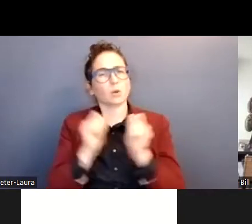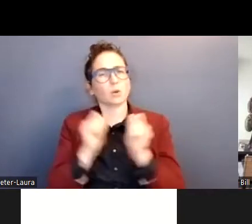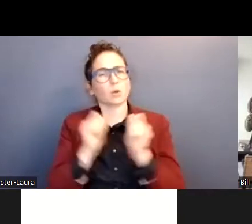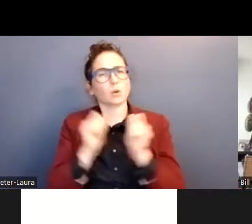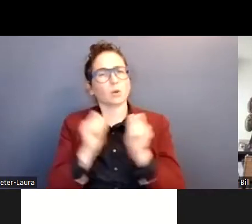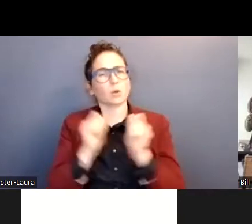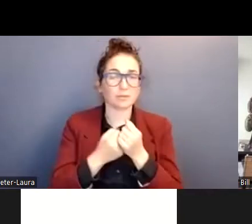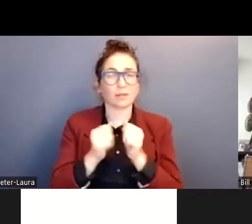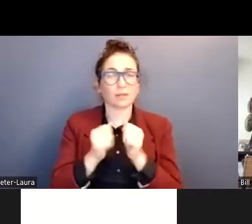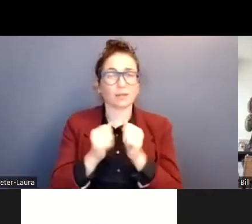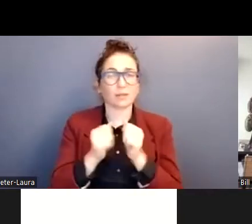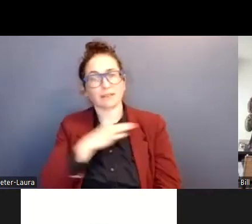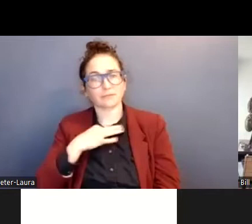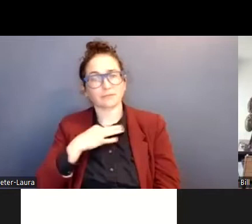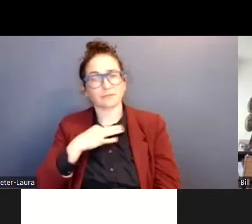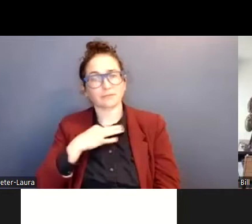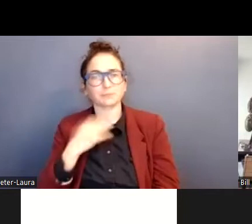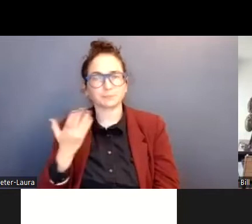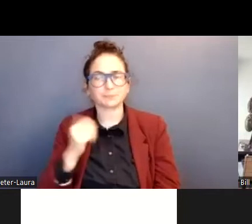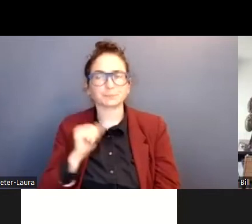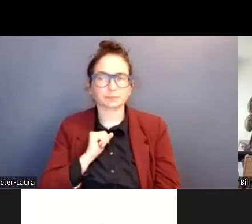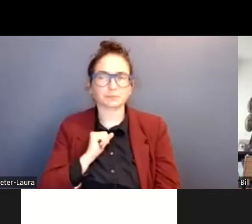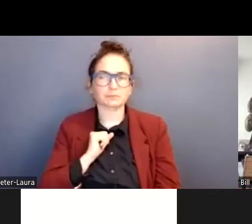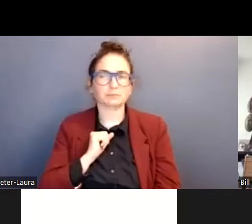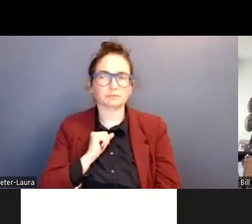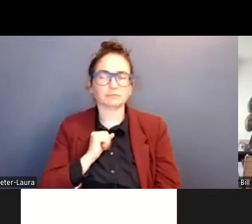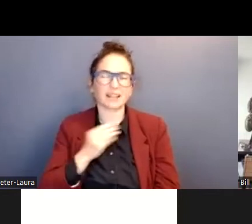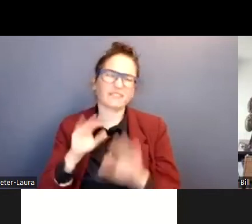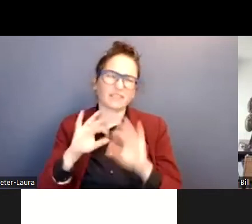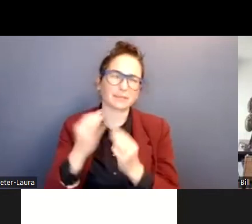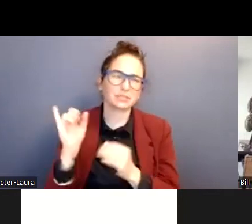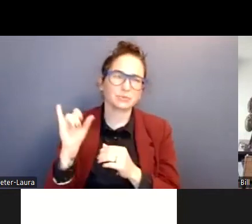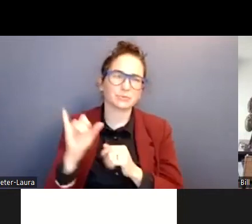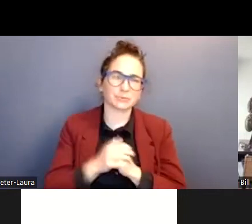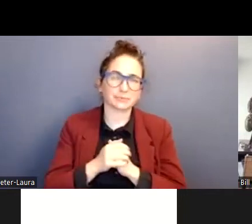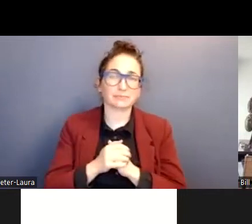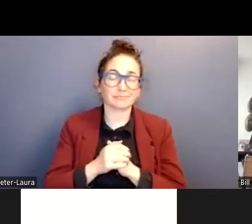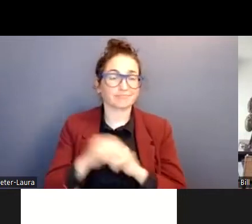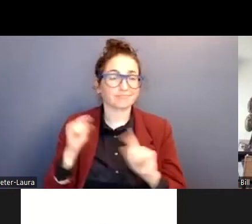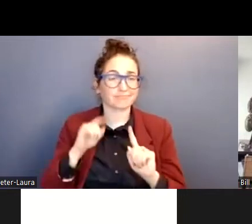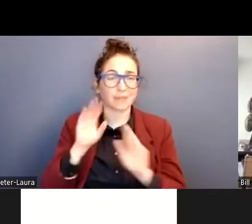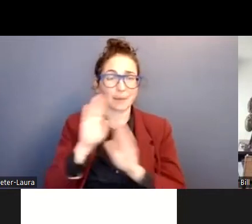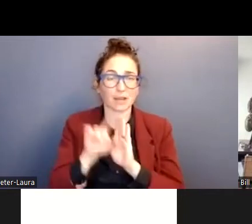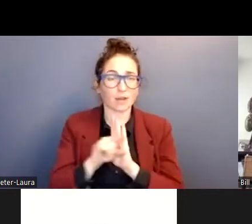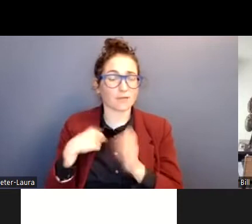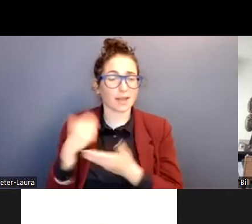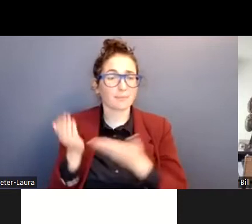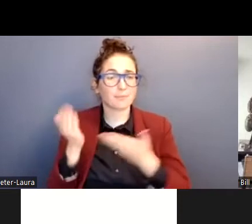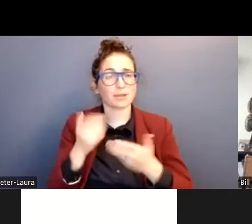with other staff, and, and family. So that's the background that I bring to this. I've done a little bit of Writing in this